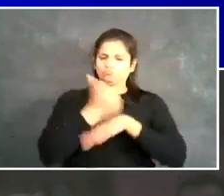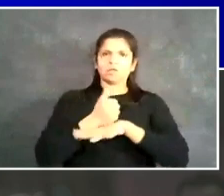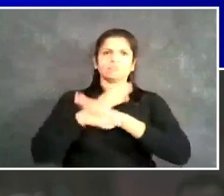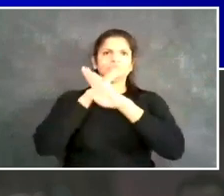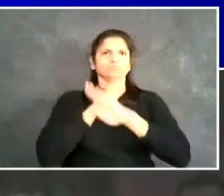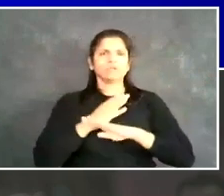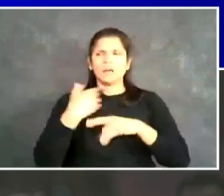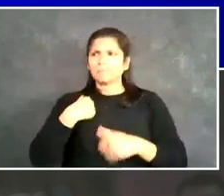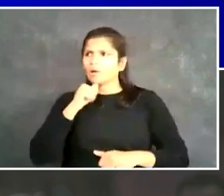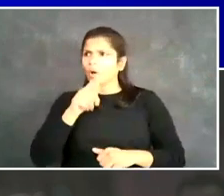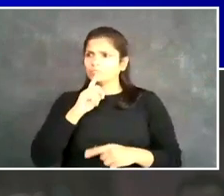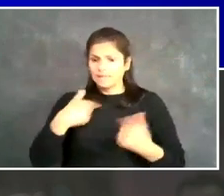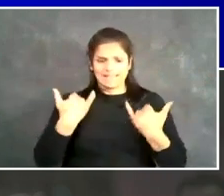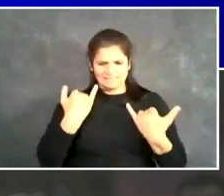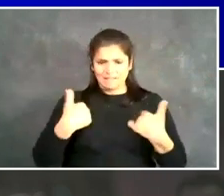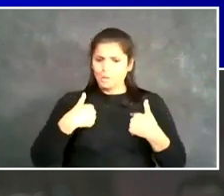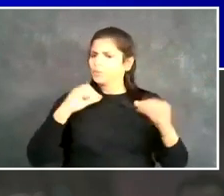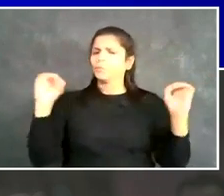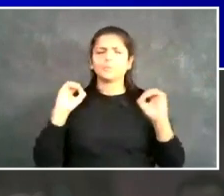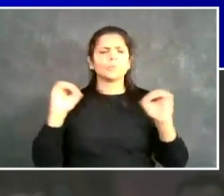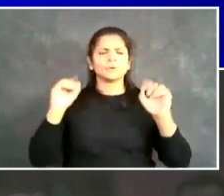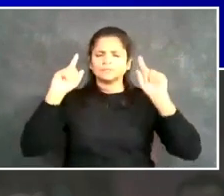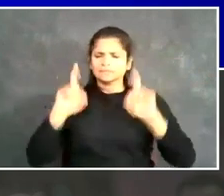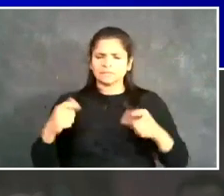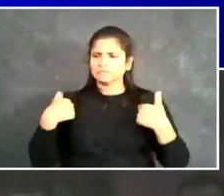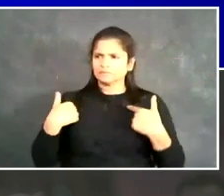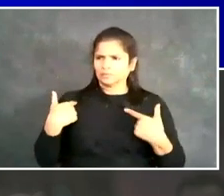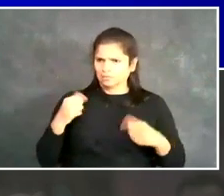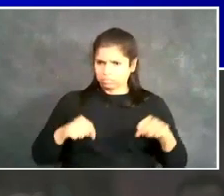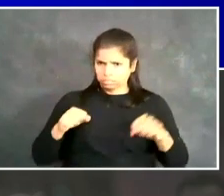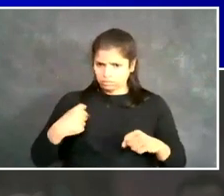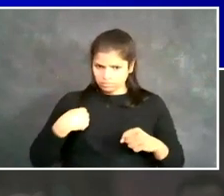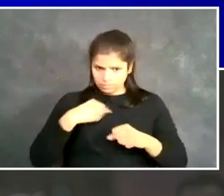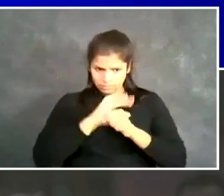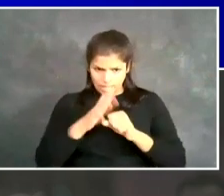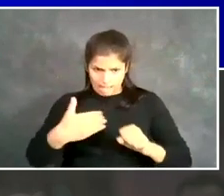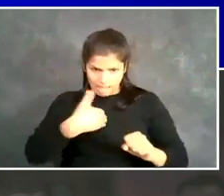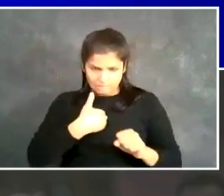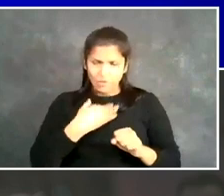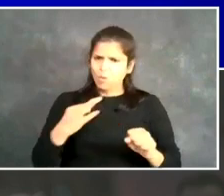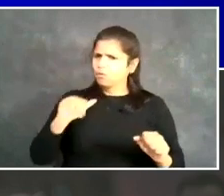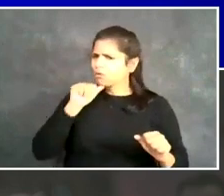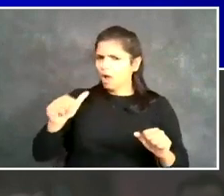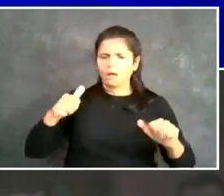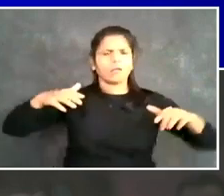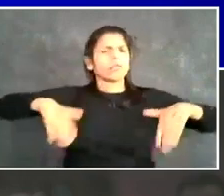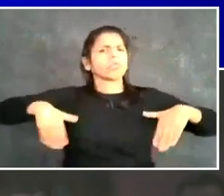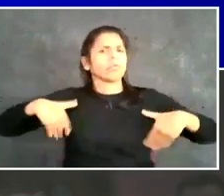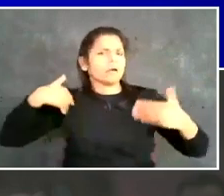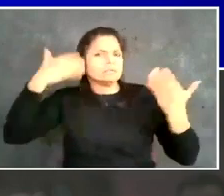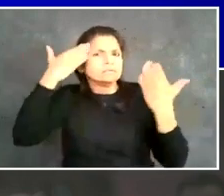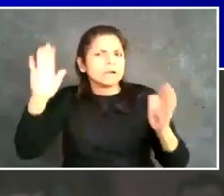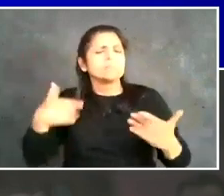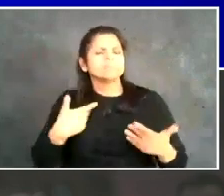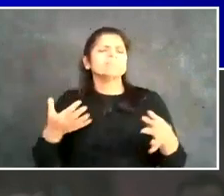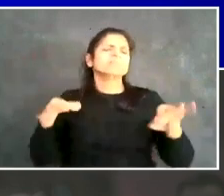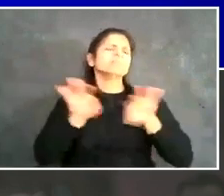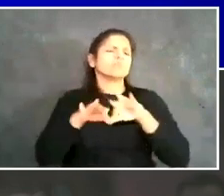YOU'VE BEEN EXPOSED PREVIOUSLY IS VERY IMPORTANT.